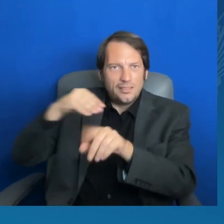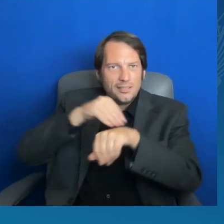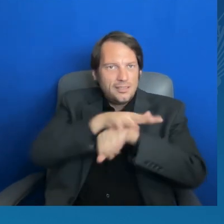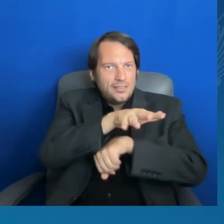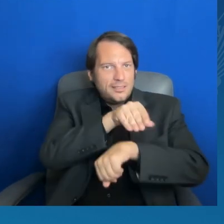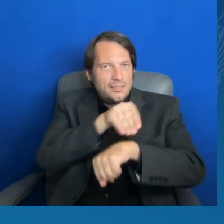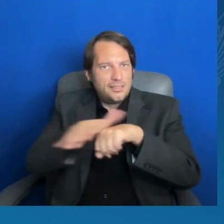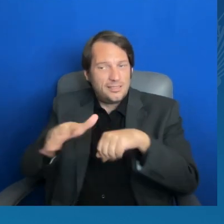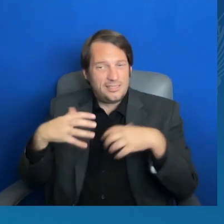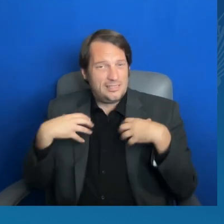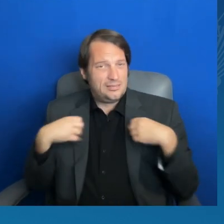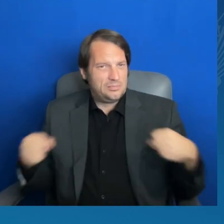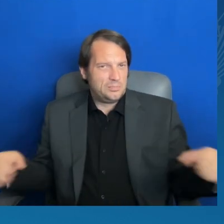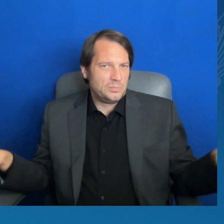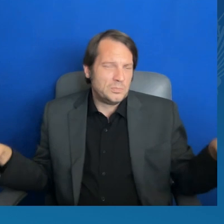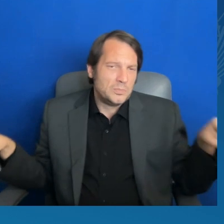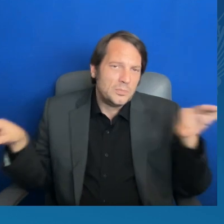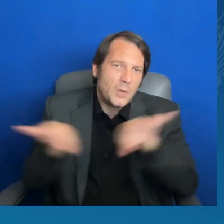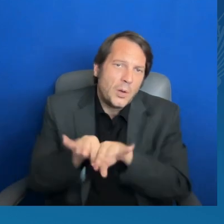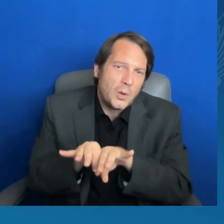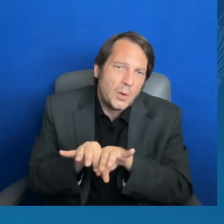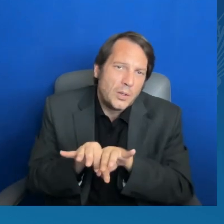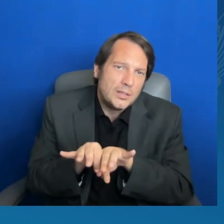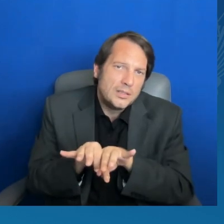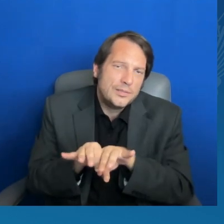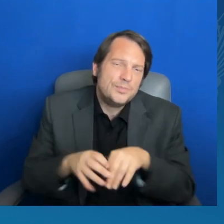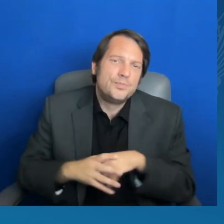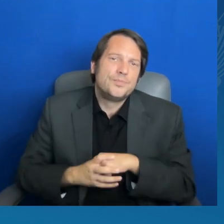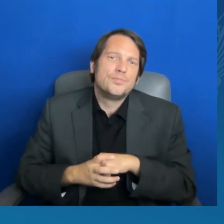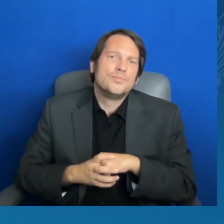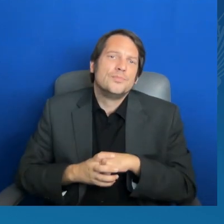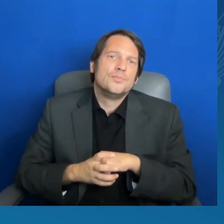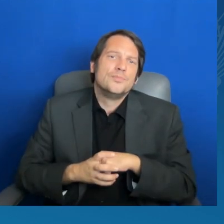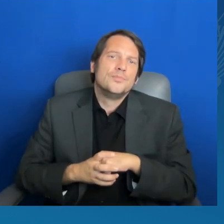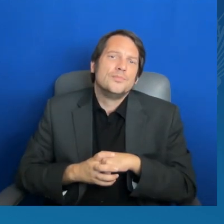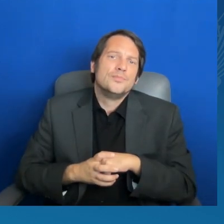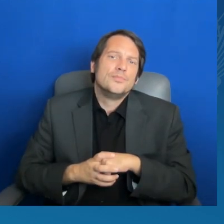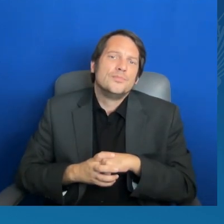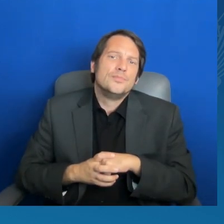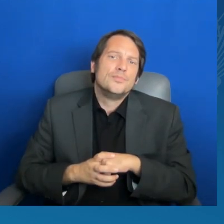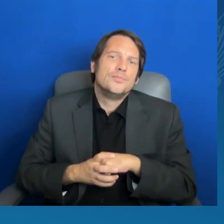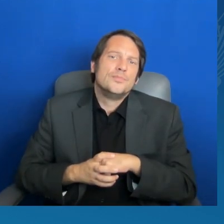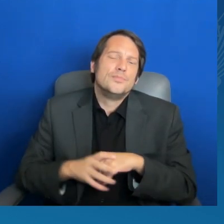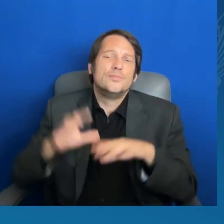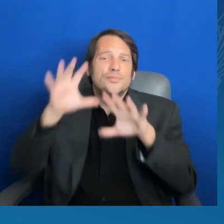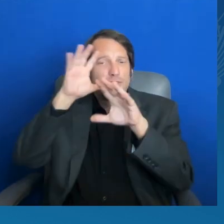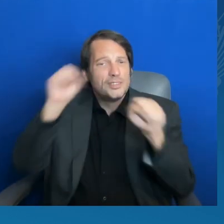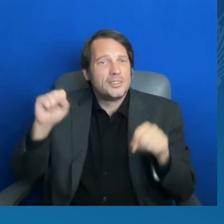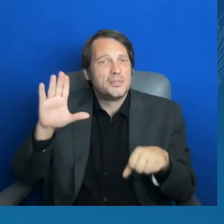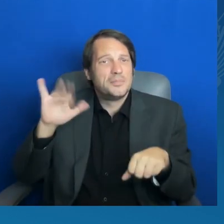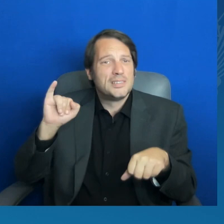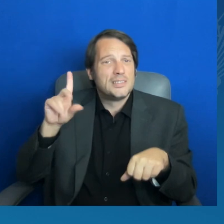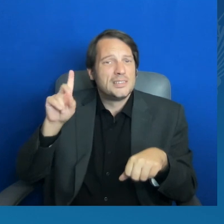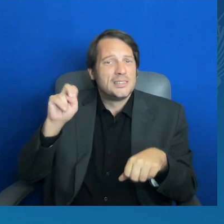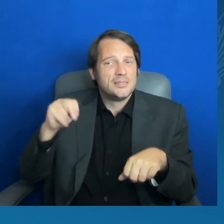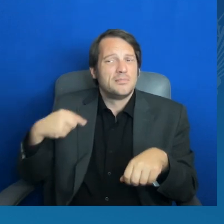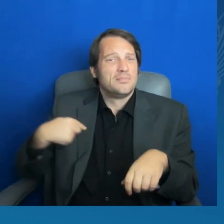this piece of it that was about getting more counselors -- mental health counselors in schools and community-based